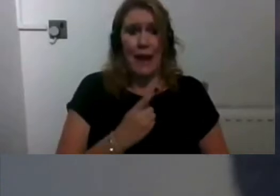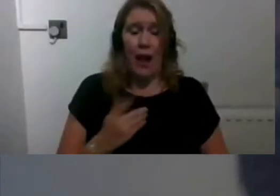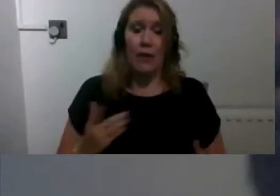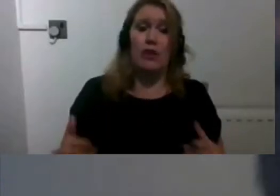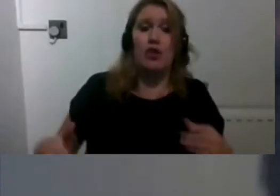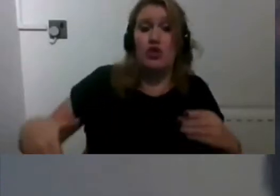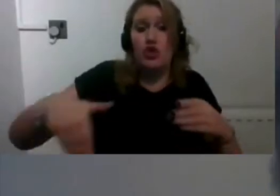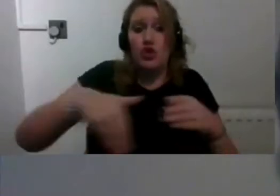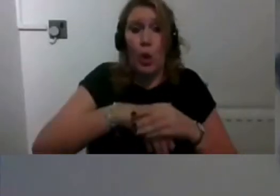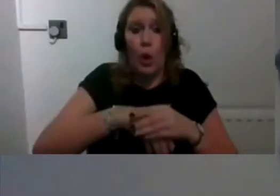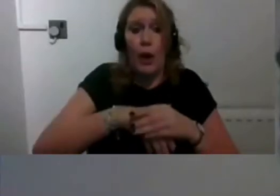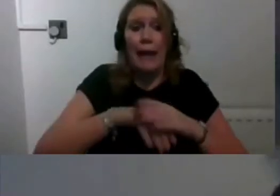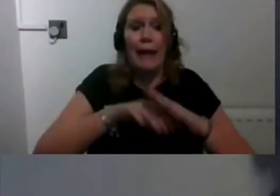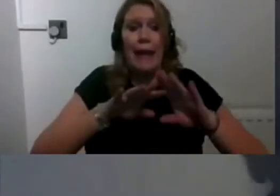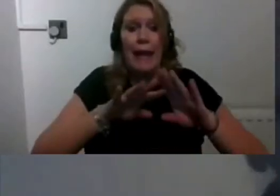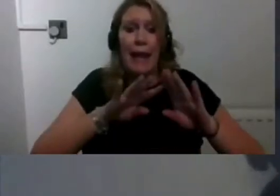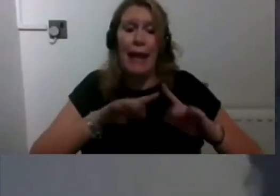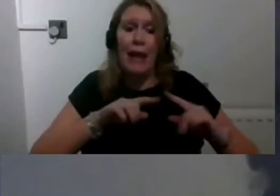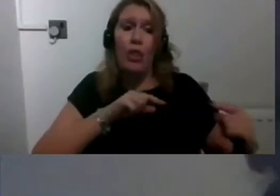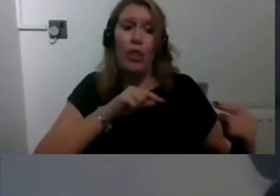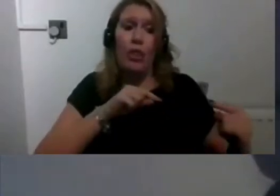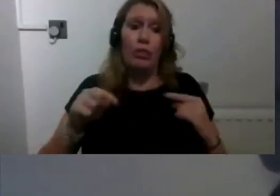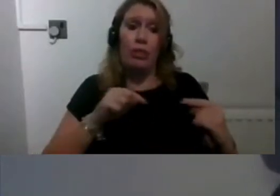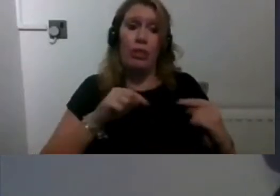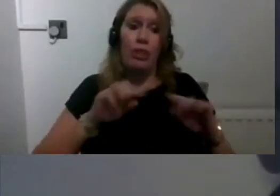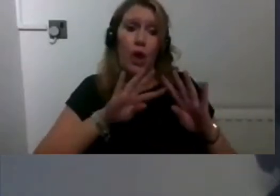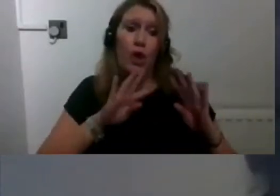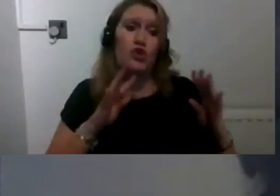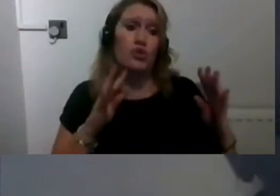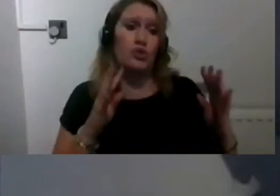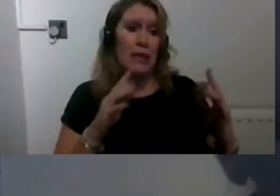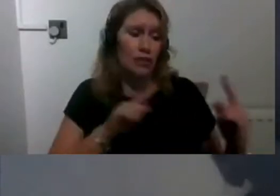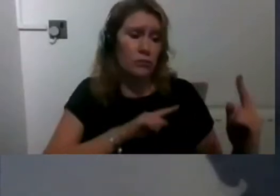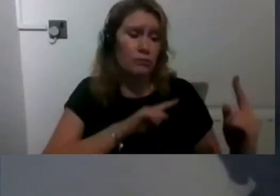Consultation is not engagement.